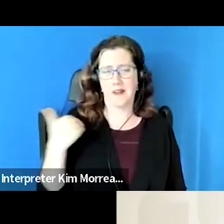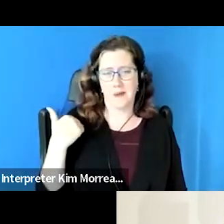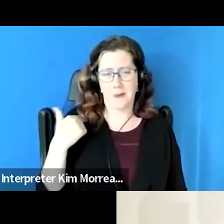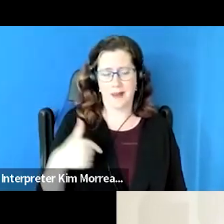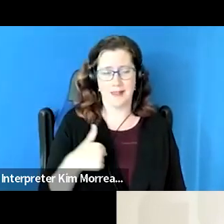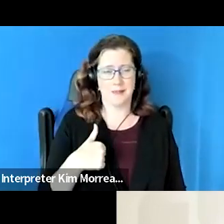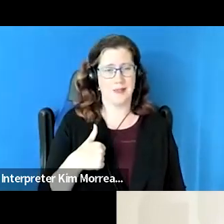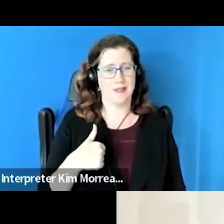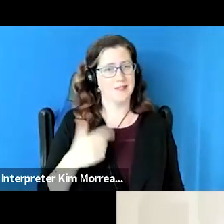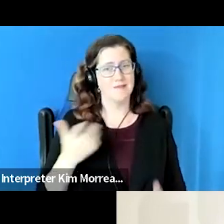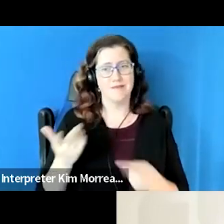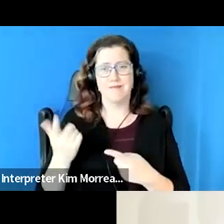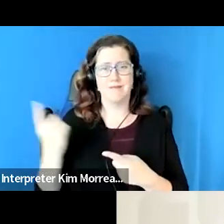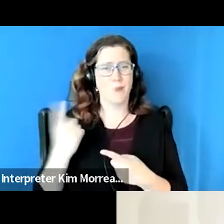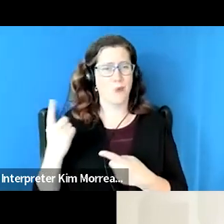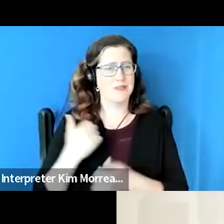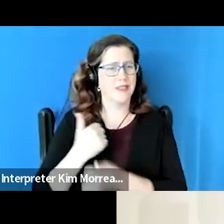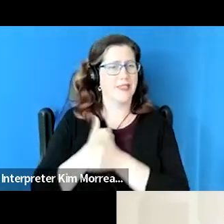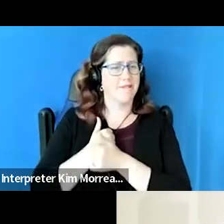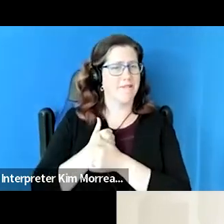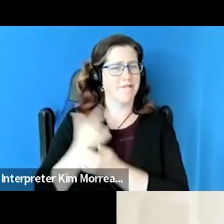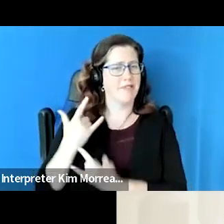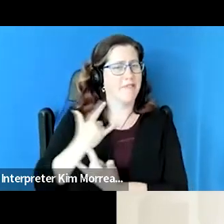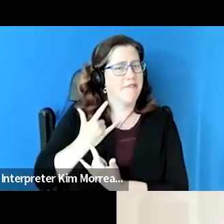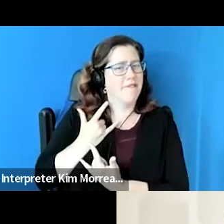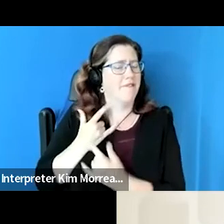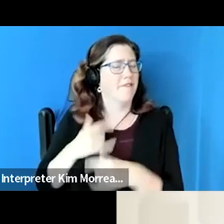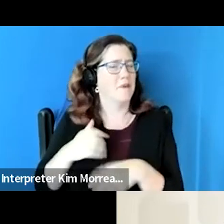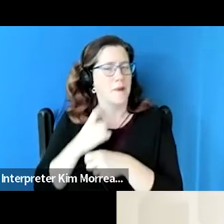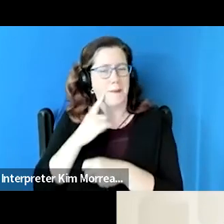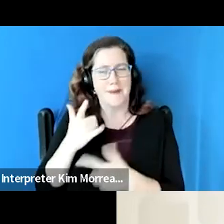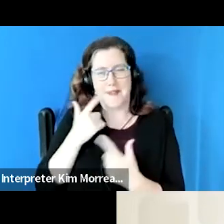is just unconditional love, but also makes me laugh and helps me realize